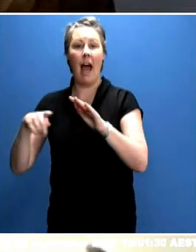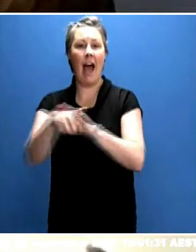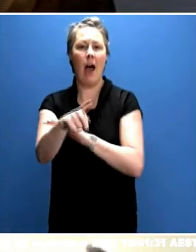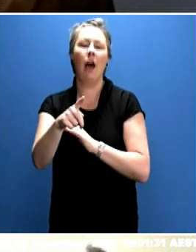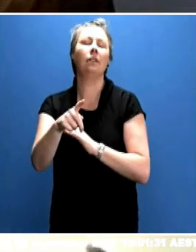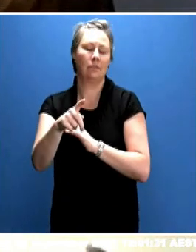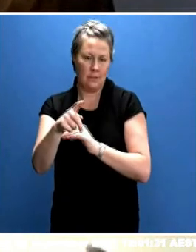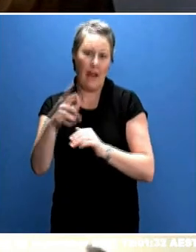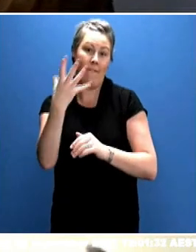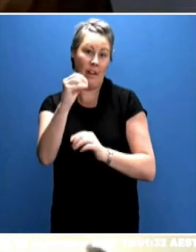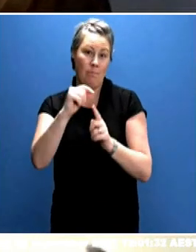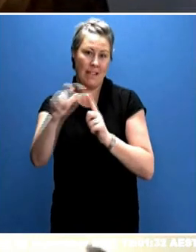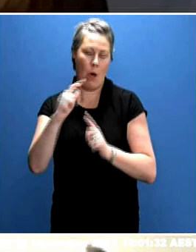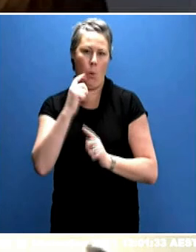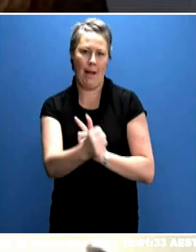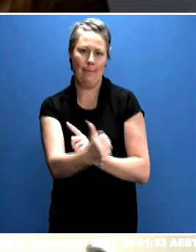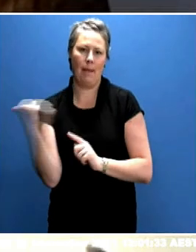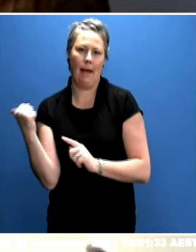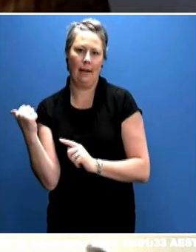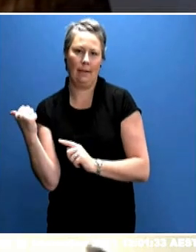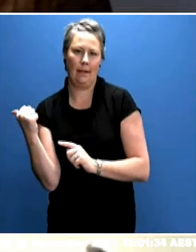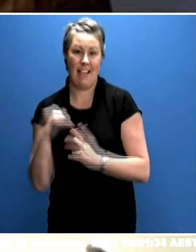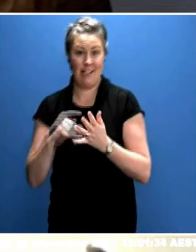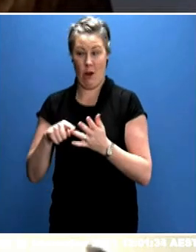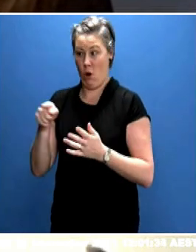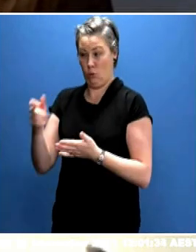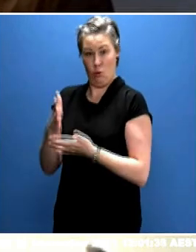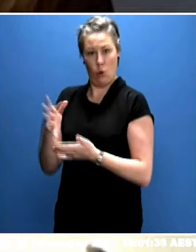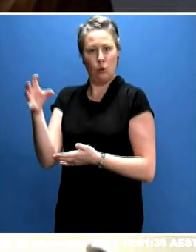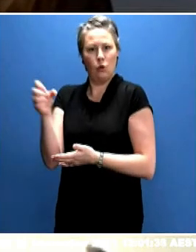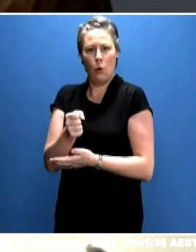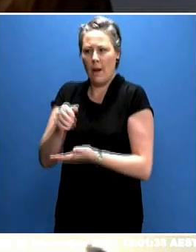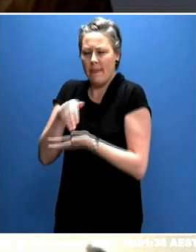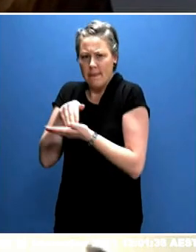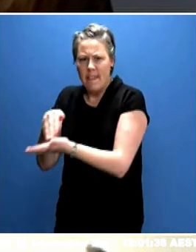So, the idea is an intensive therapeutic support, but from our perspective,